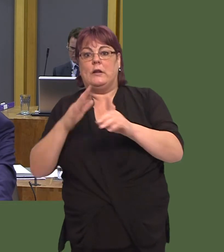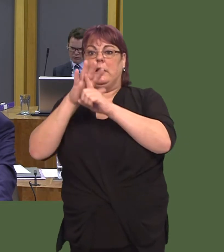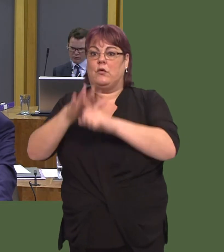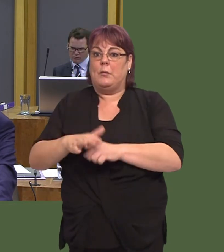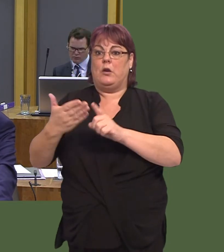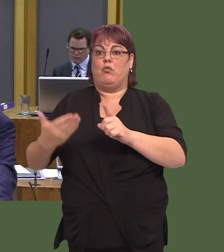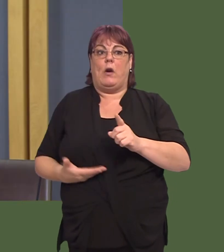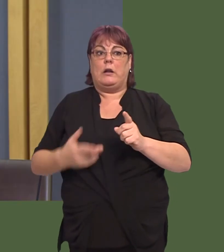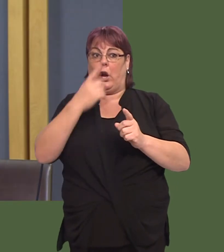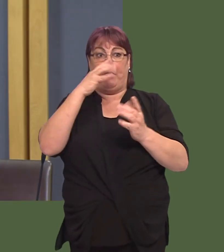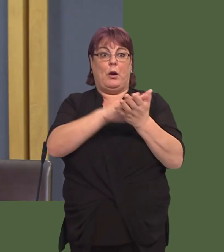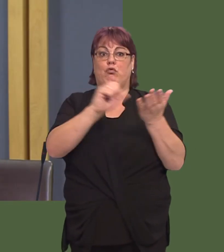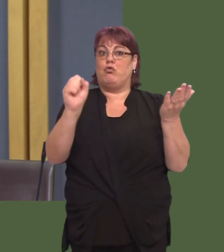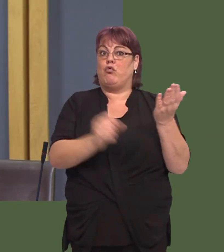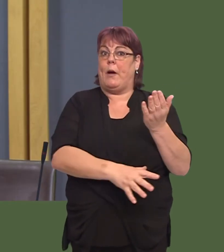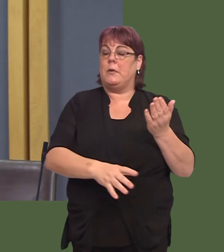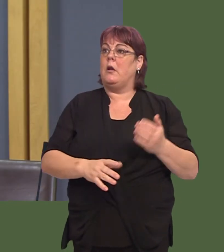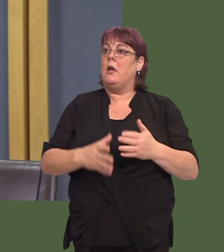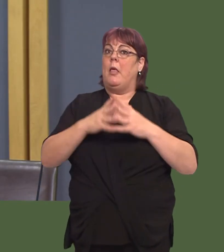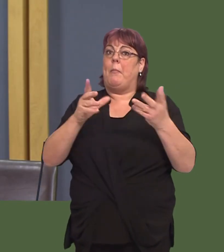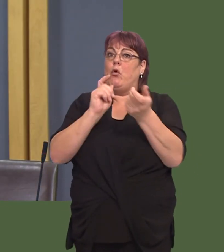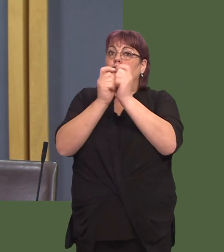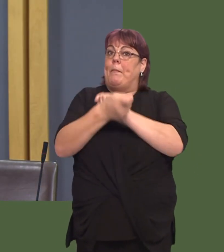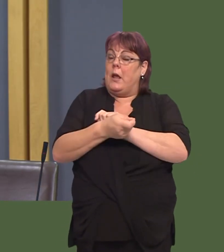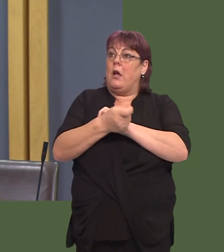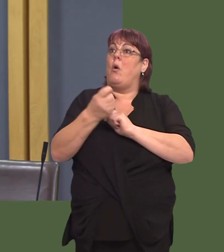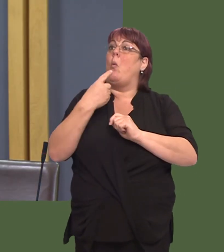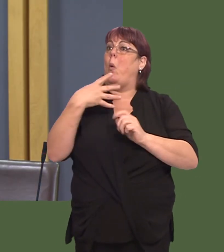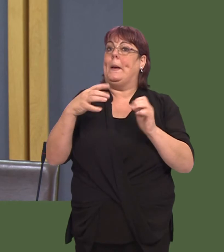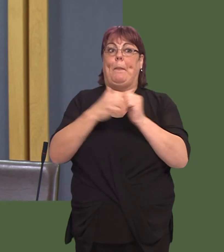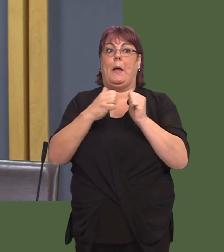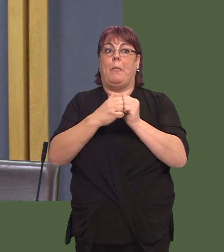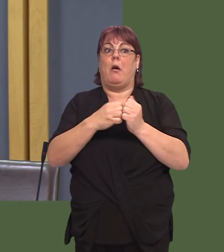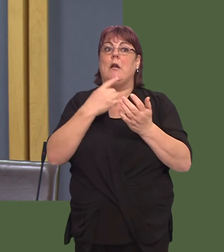The great repeal Bill White Paper does promise, however, to protect existing rights.